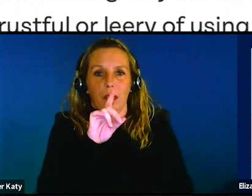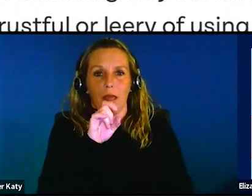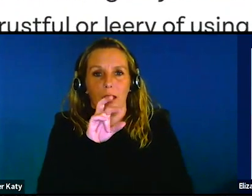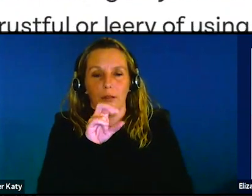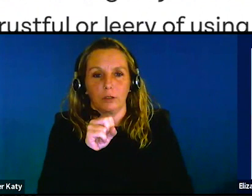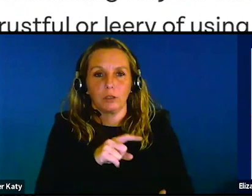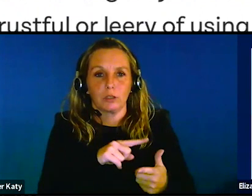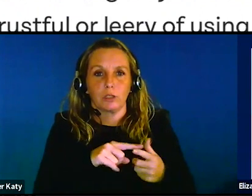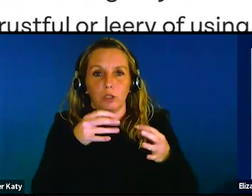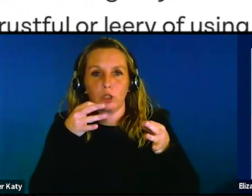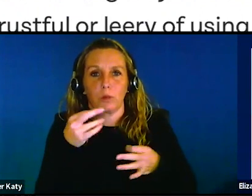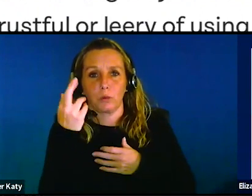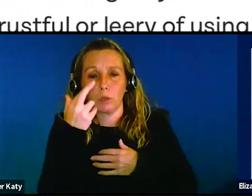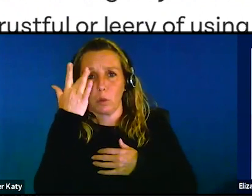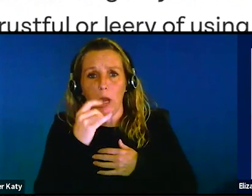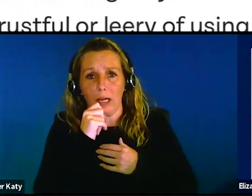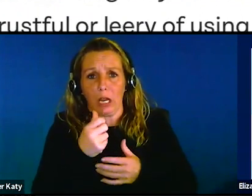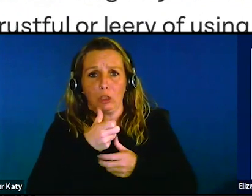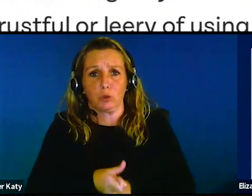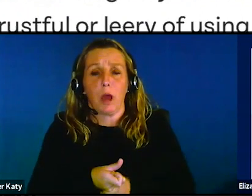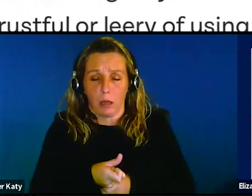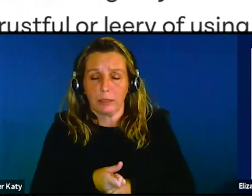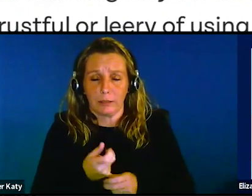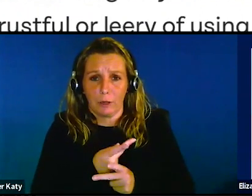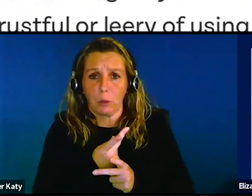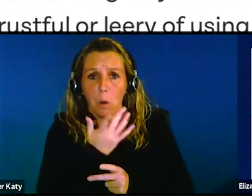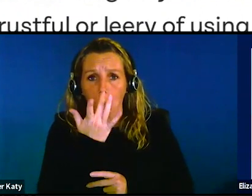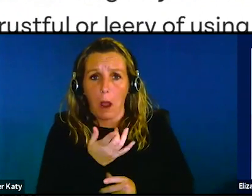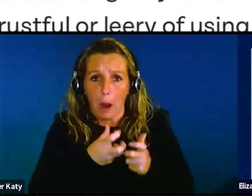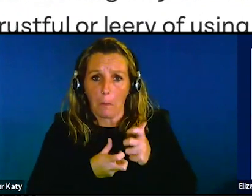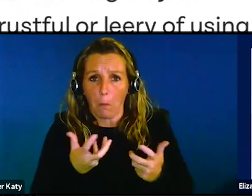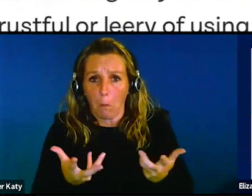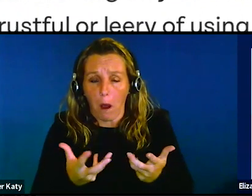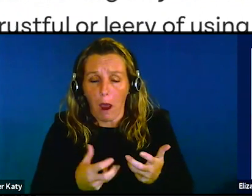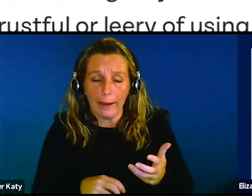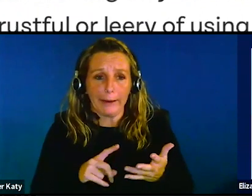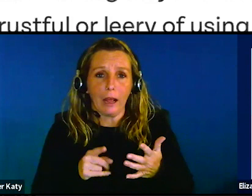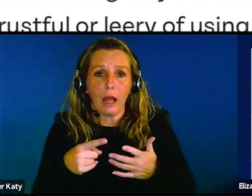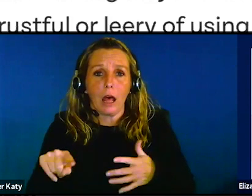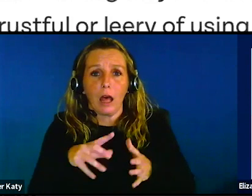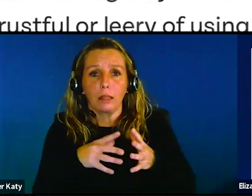So it sounds like there's a lot of the conversations you're talking about are about raising awareness, building